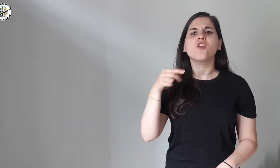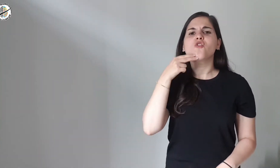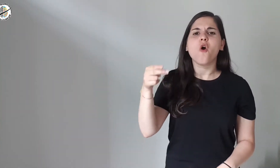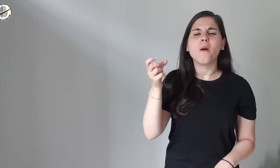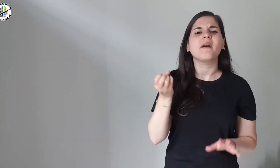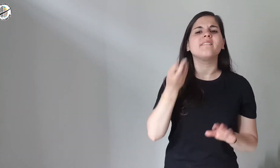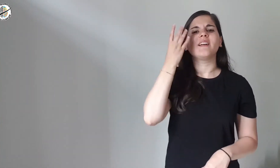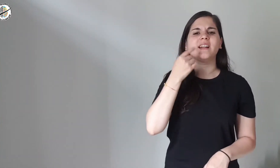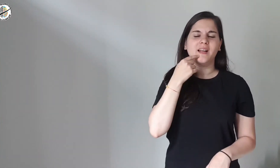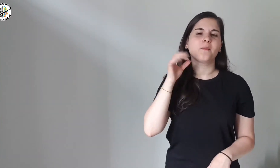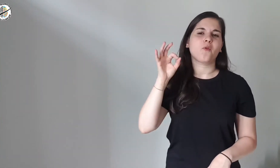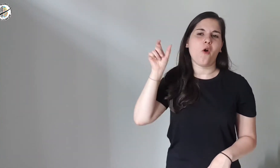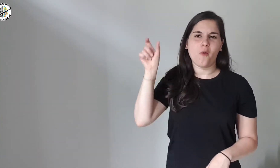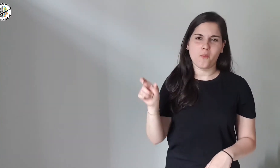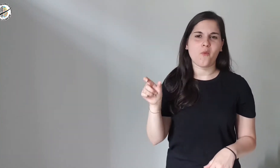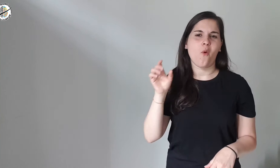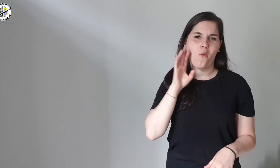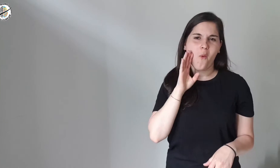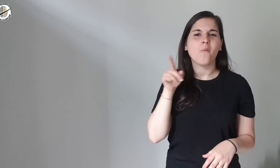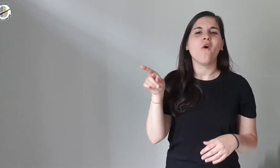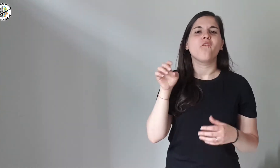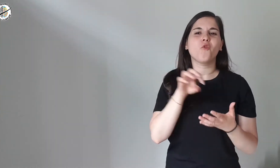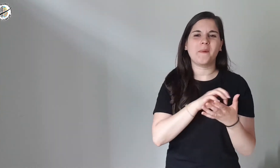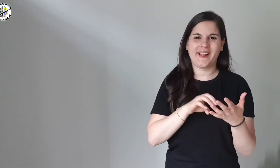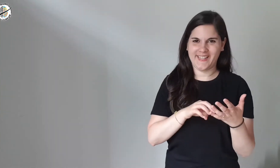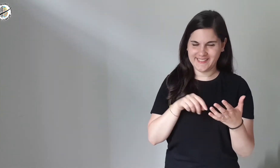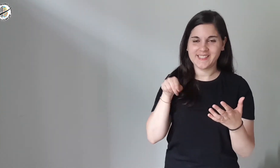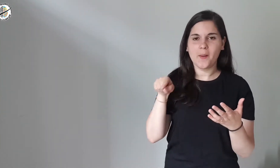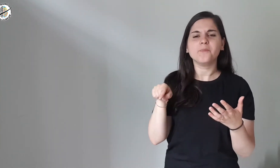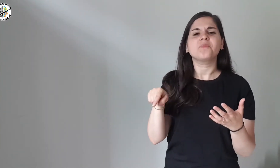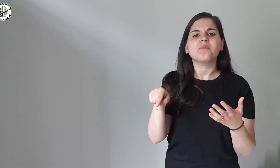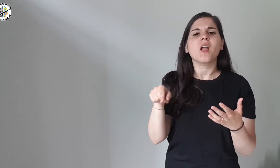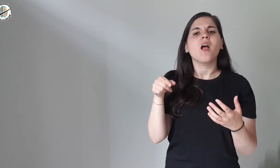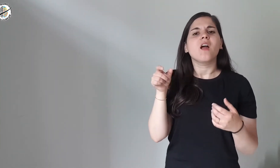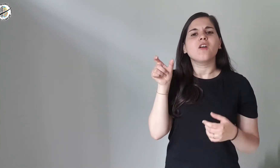This name was invented by a cartoonist